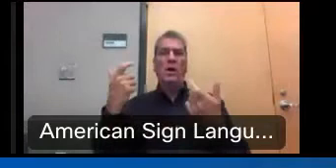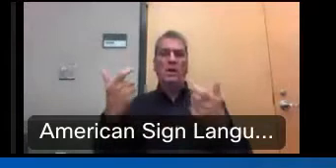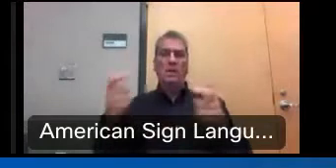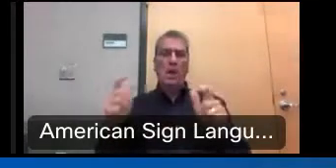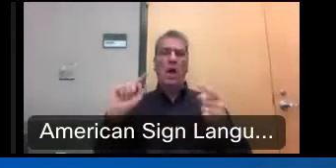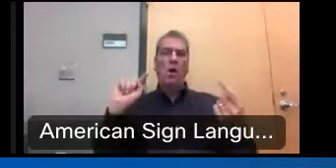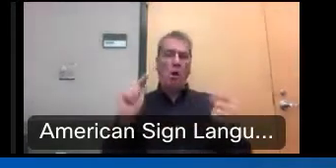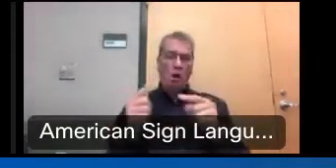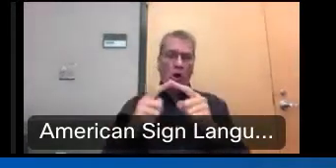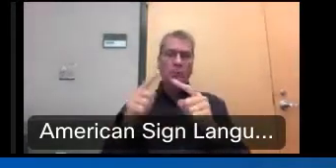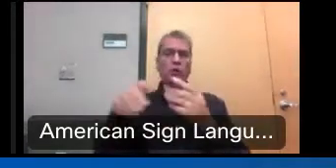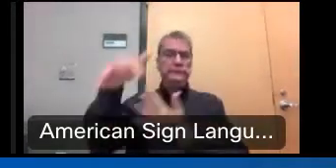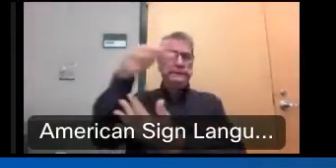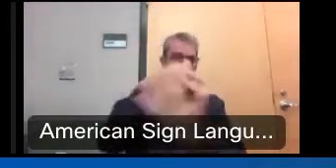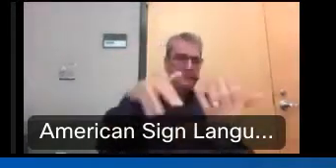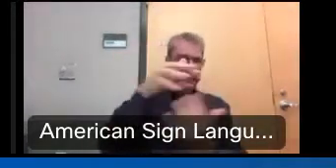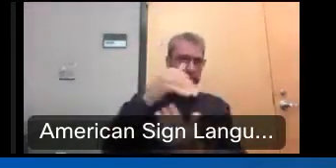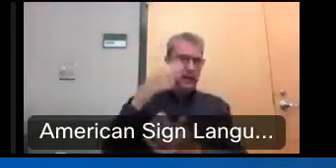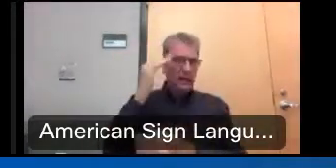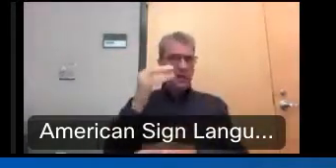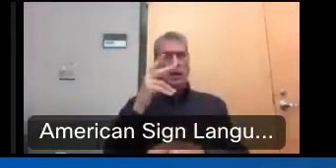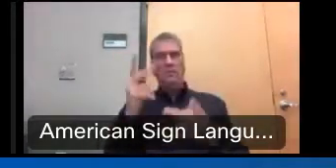to society. Because people who would lose confidence in